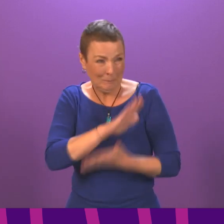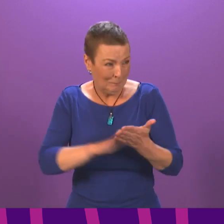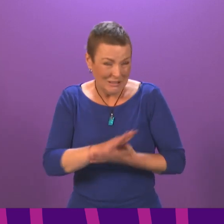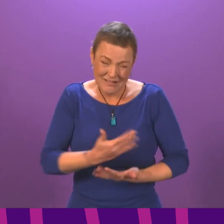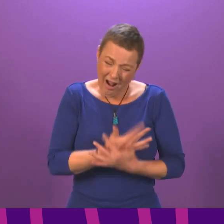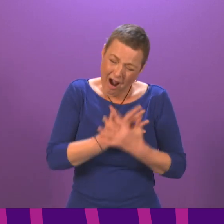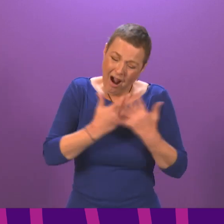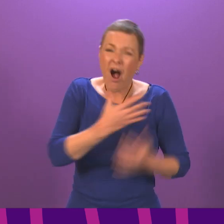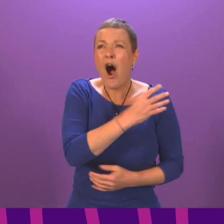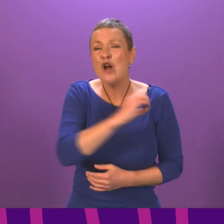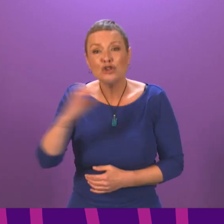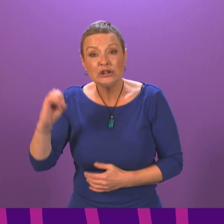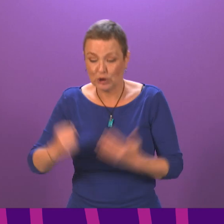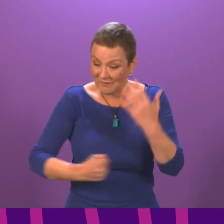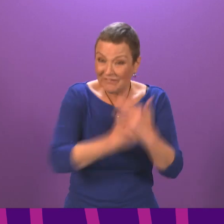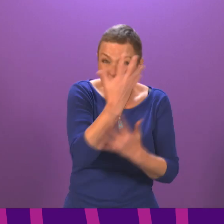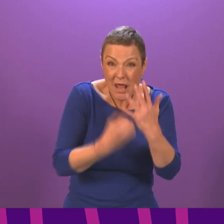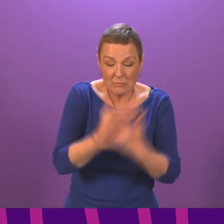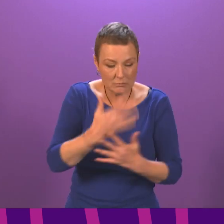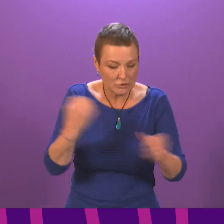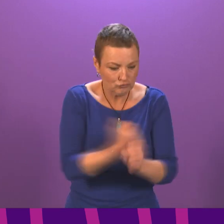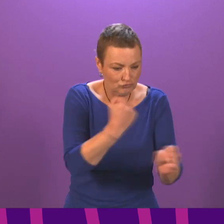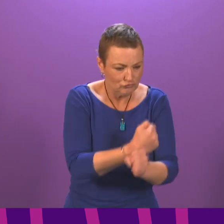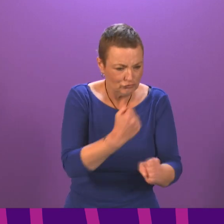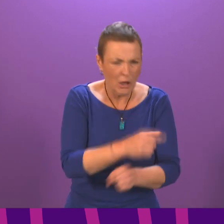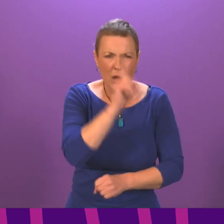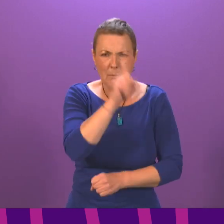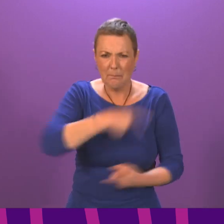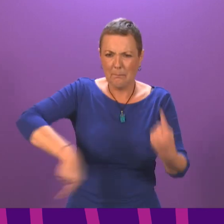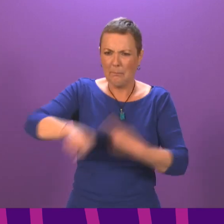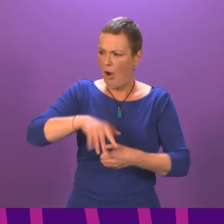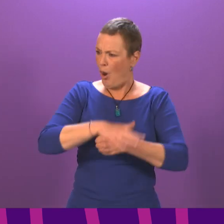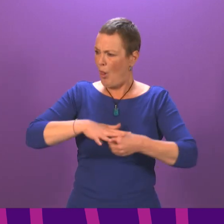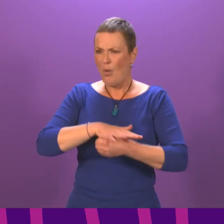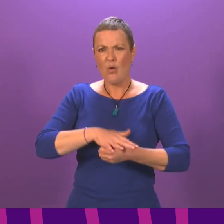of developments went ahead against the wishes of democratically elected local representatives.